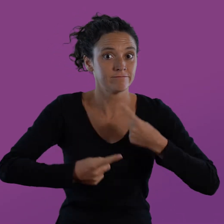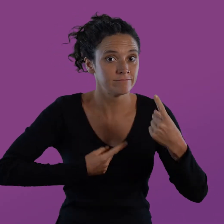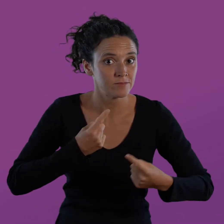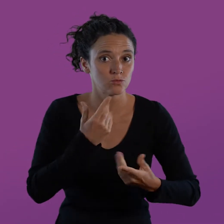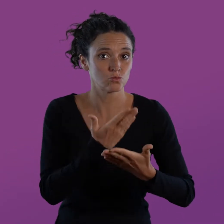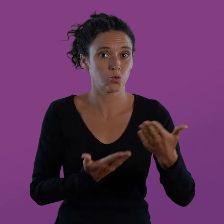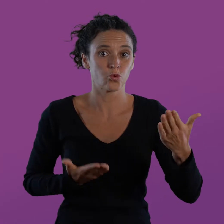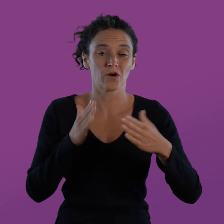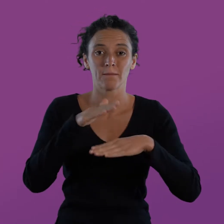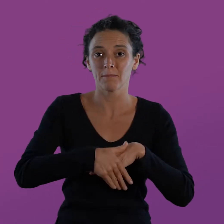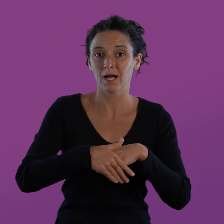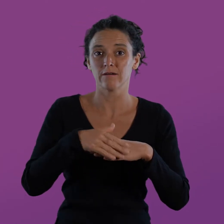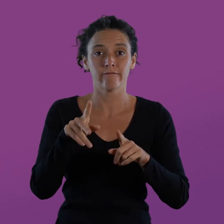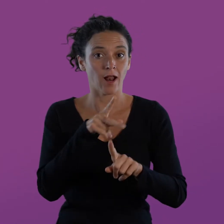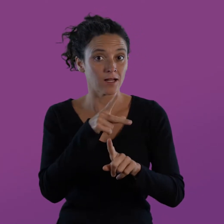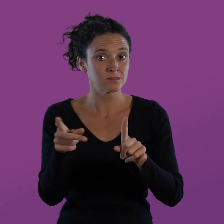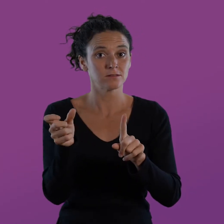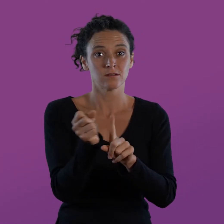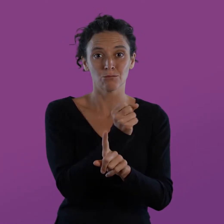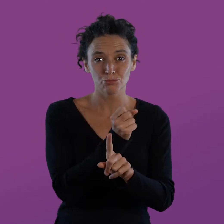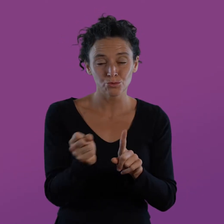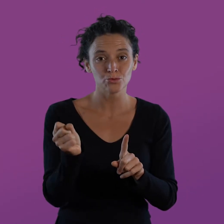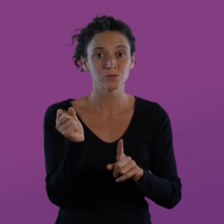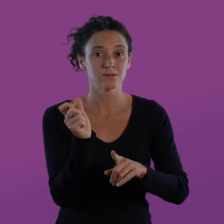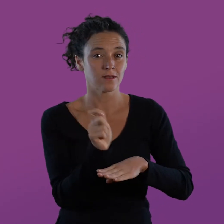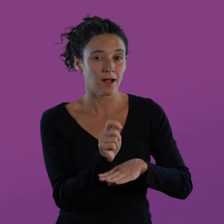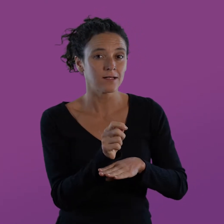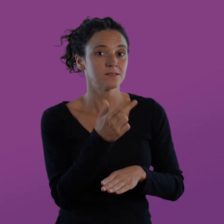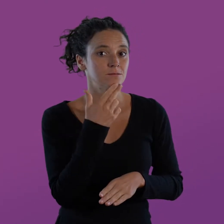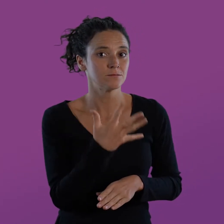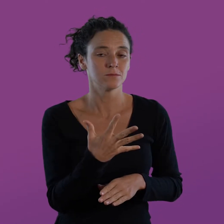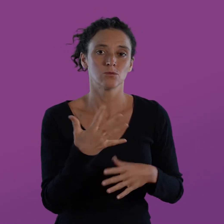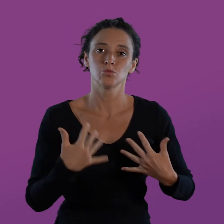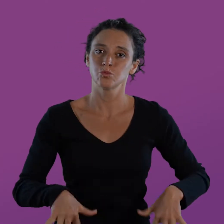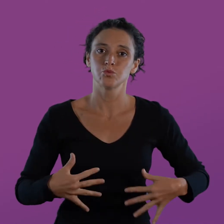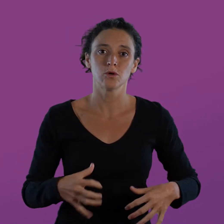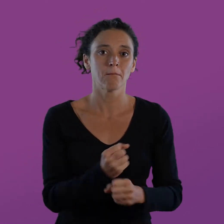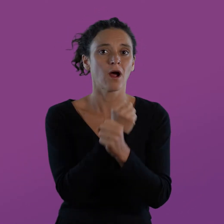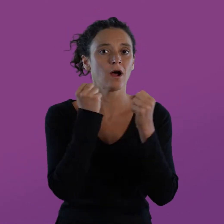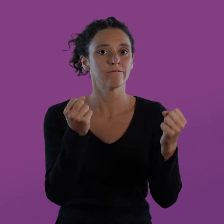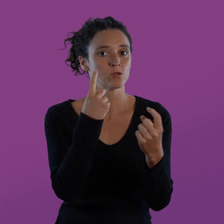Recounting experiences of violence, abuse, neglect and exploitation is a powerful mechanism